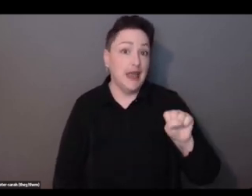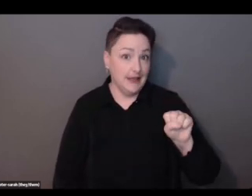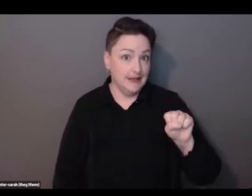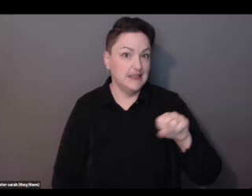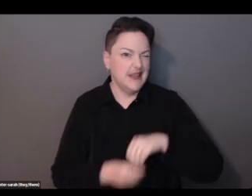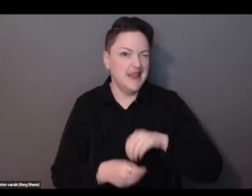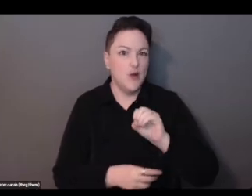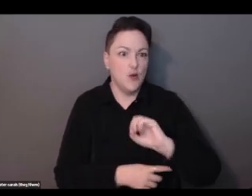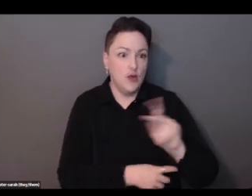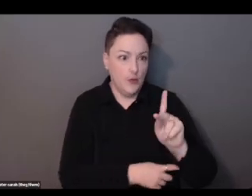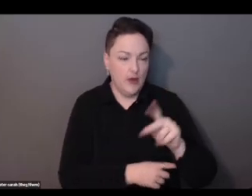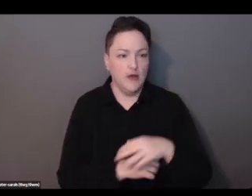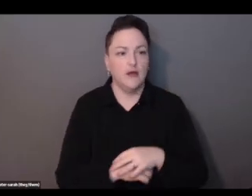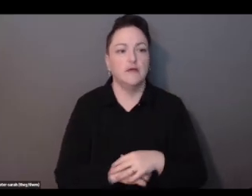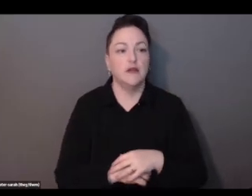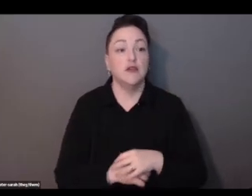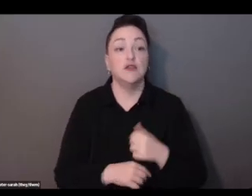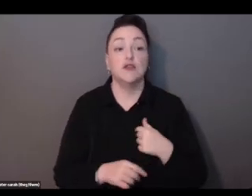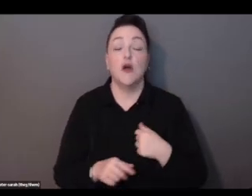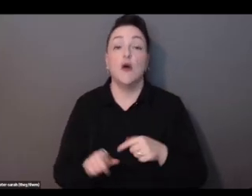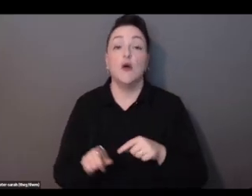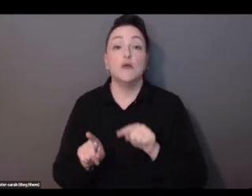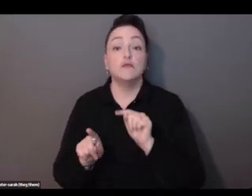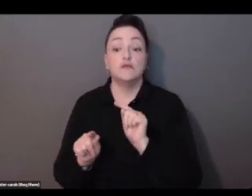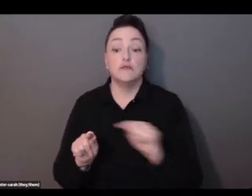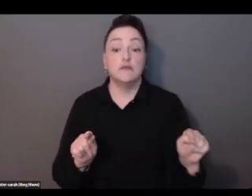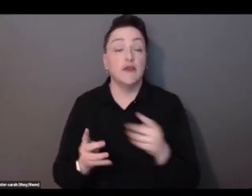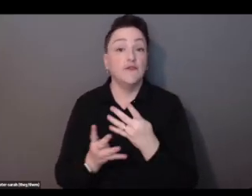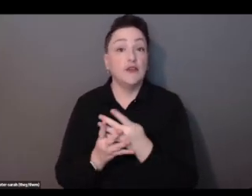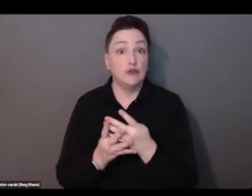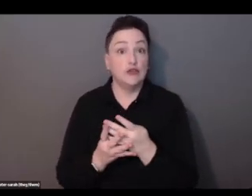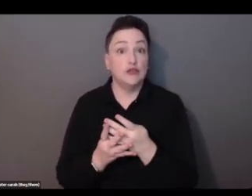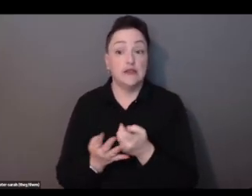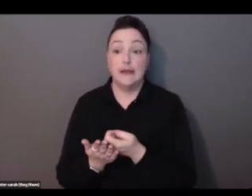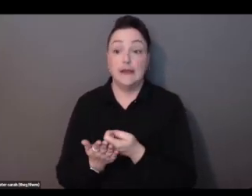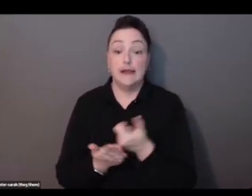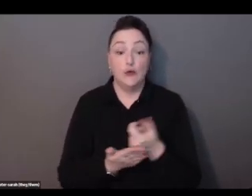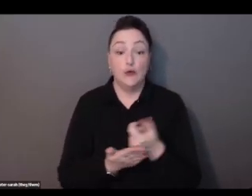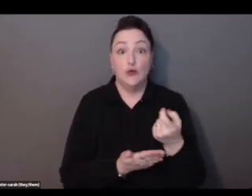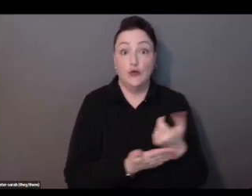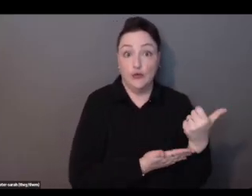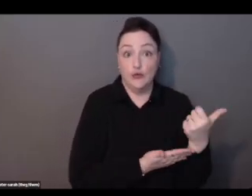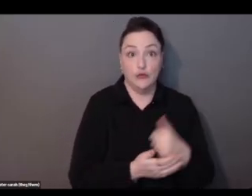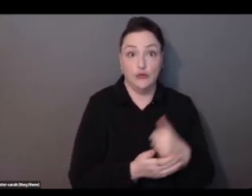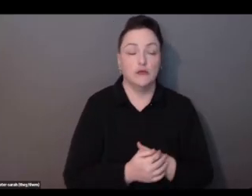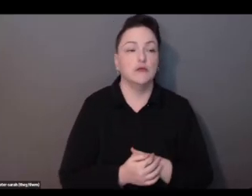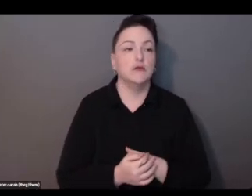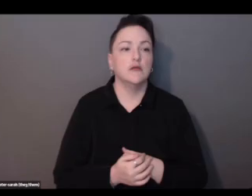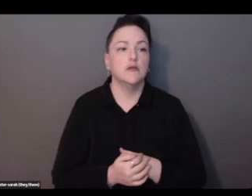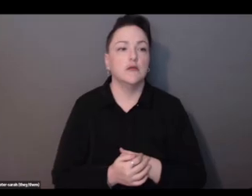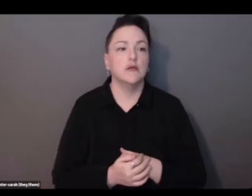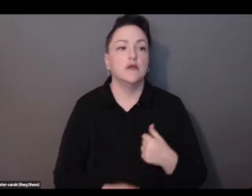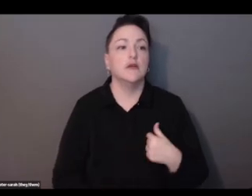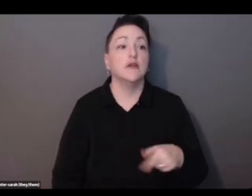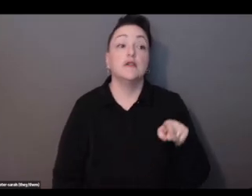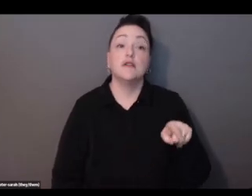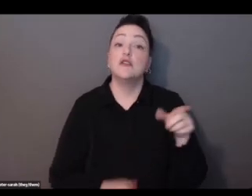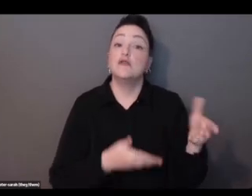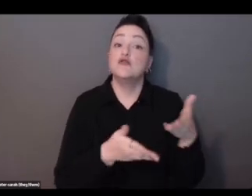clear our sex selections, and go up to the top and select only HCBS under services received.